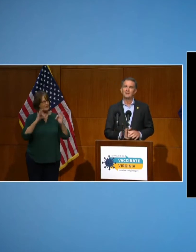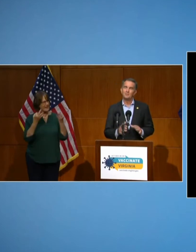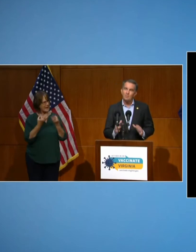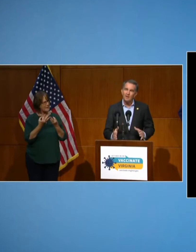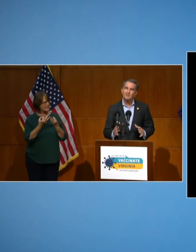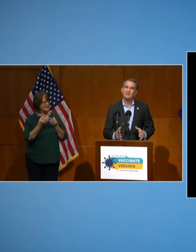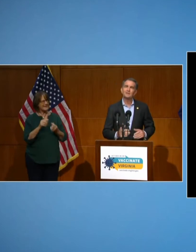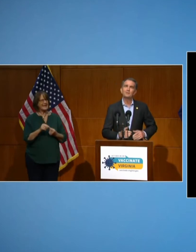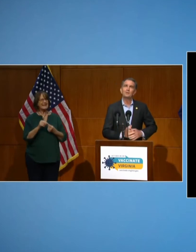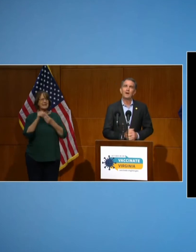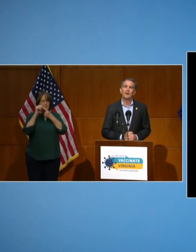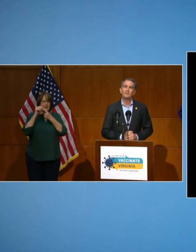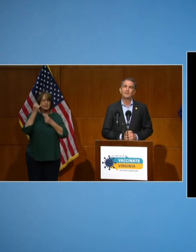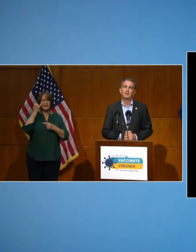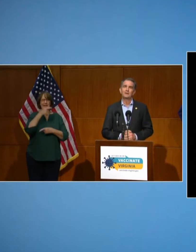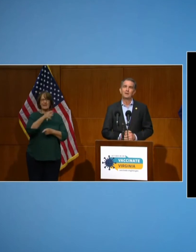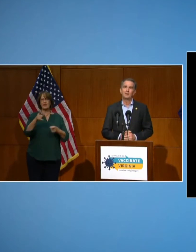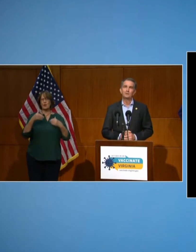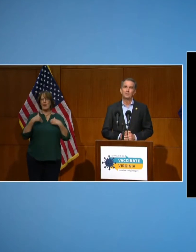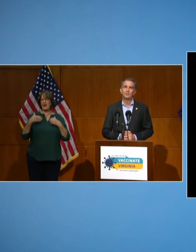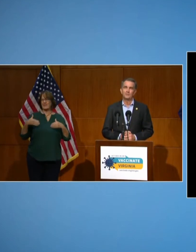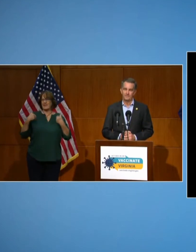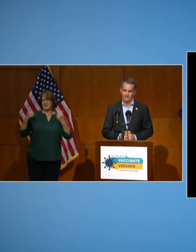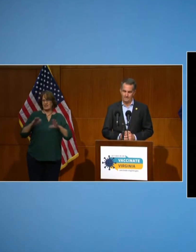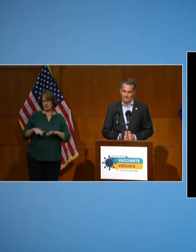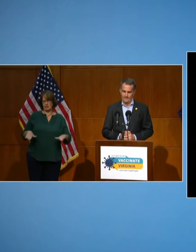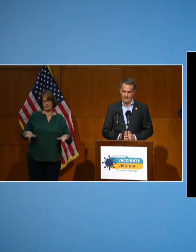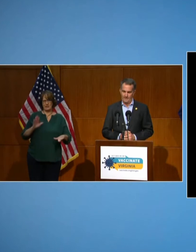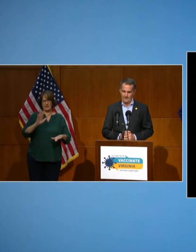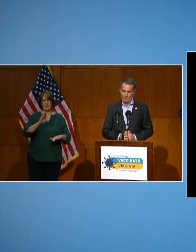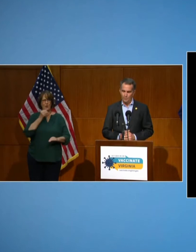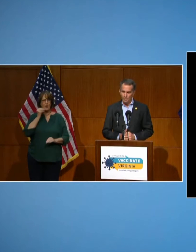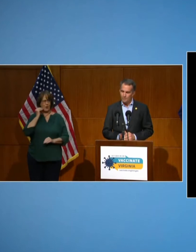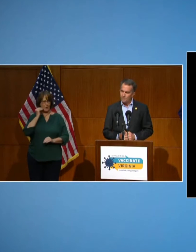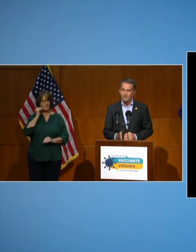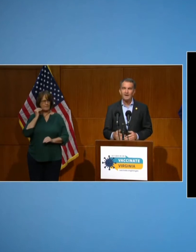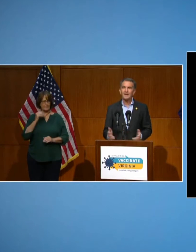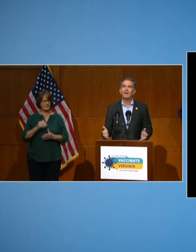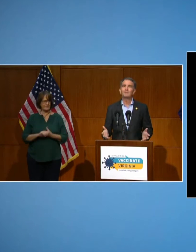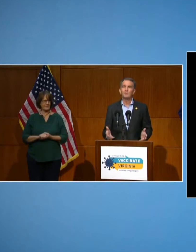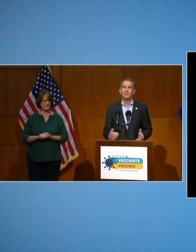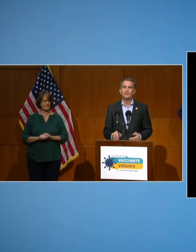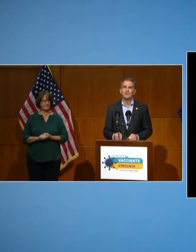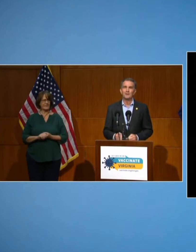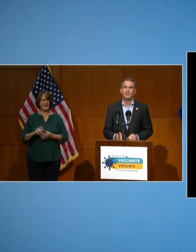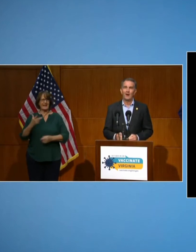especially if you have young children. Do it to protect everyone